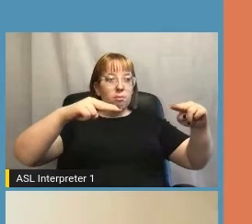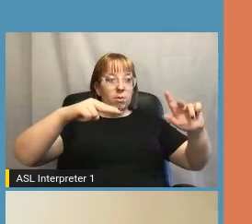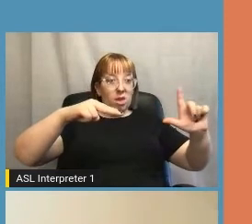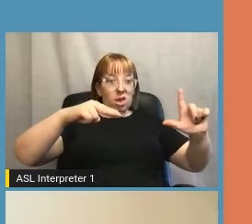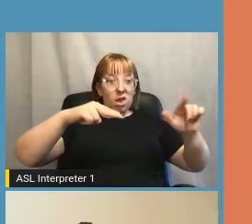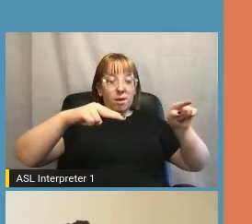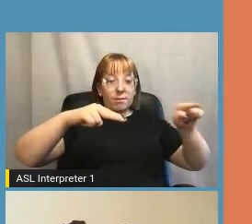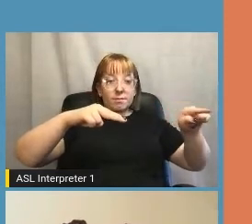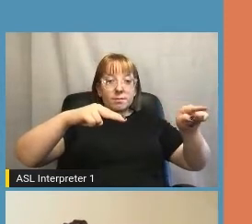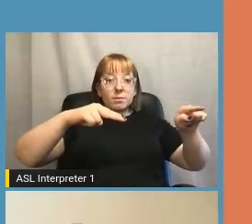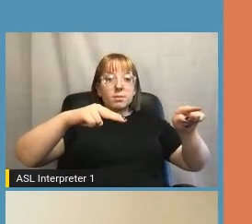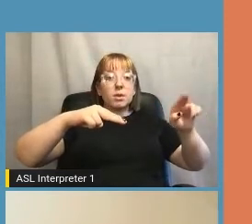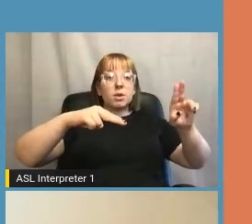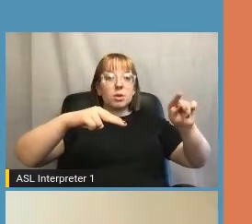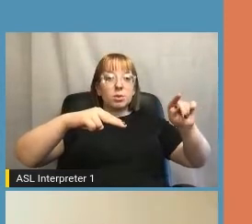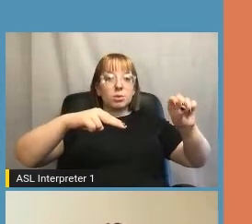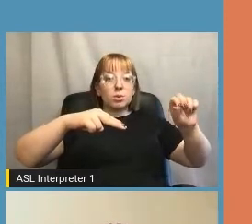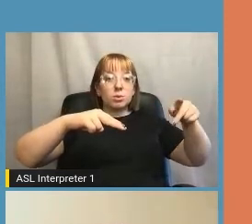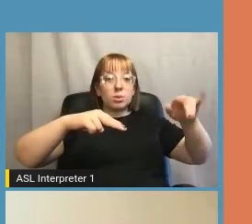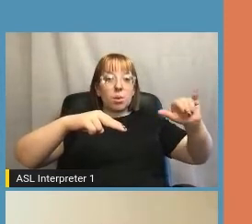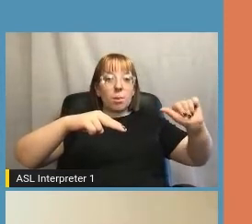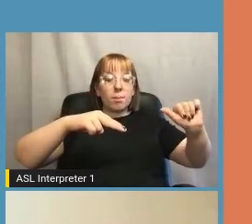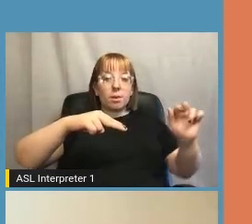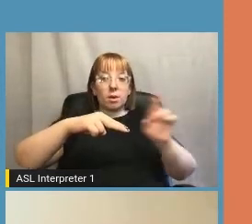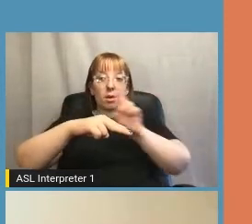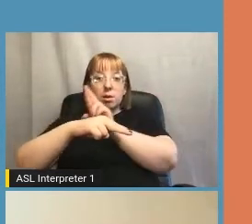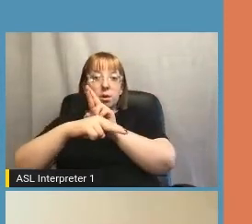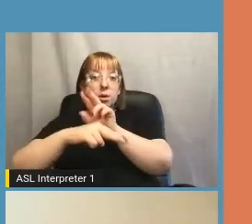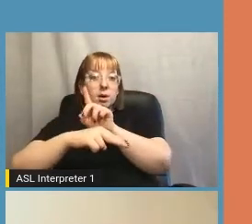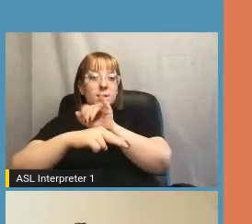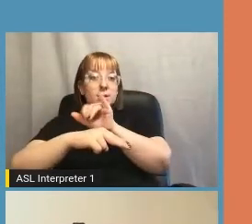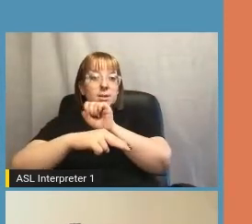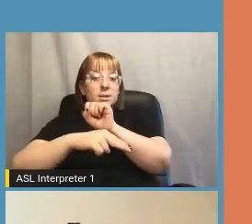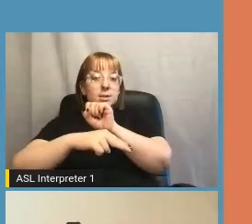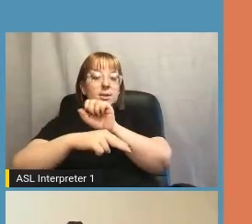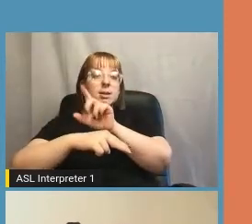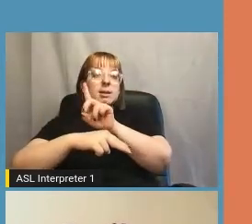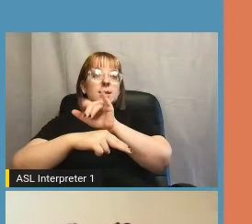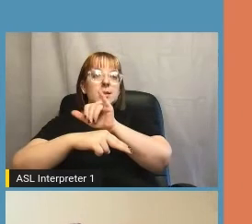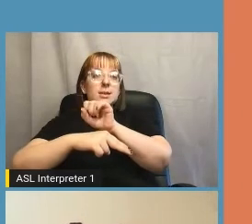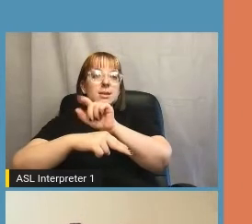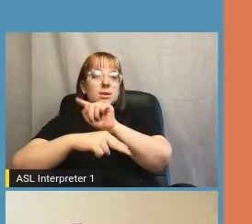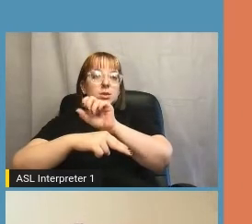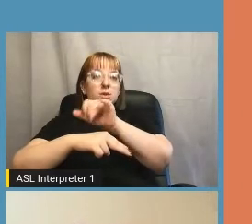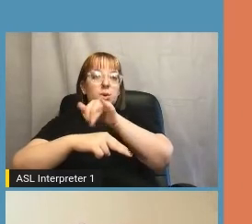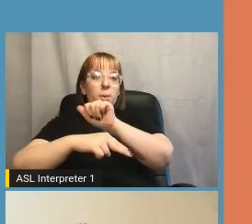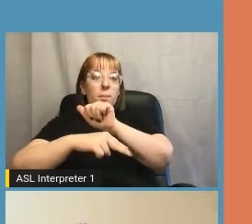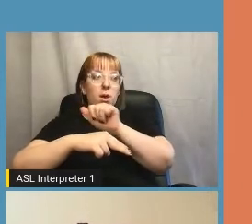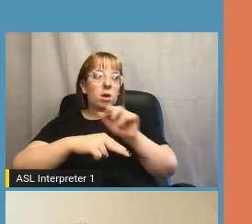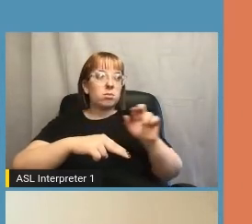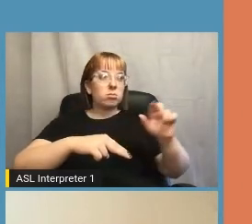a utopia on the right would be dystopia and for each one of the left and the right um sections